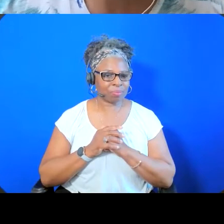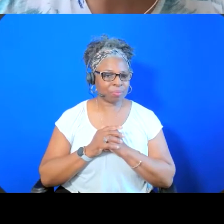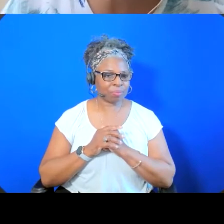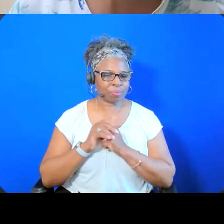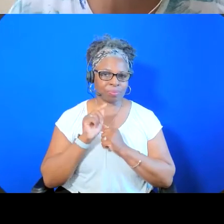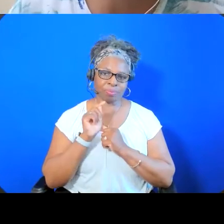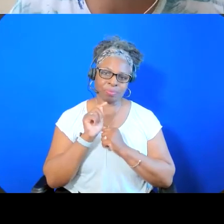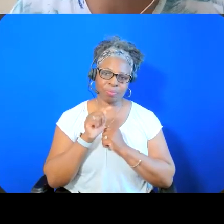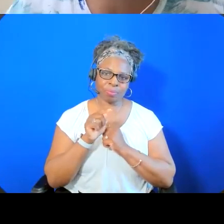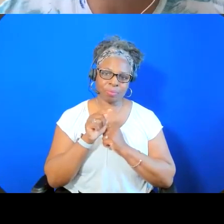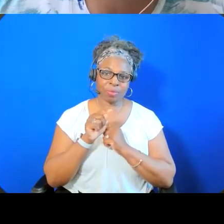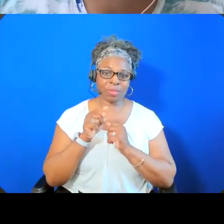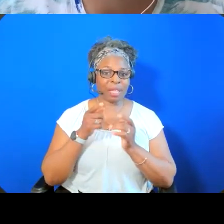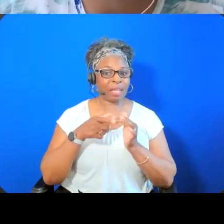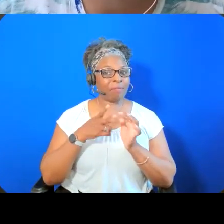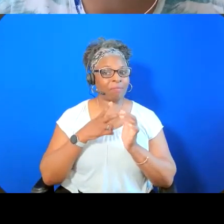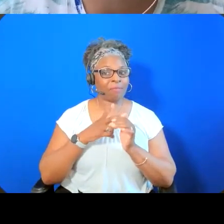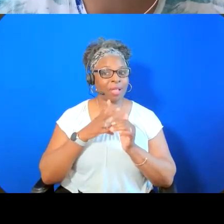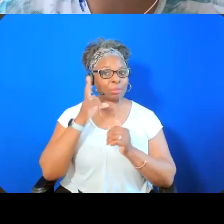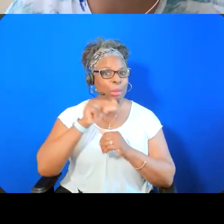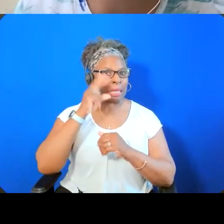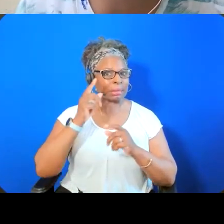If I speak too quickly, which is my tendency, please let me know